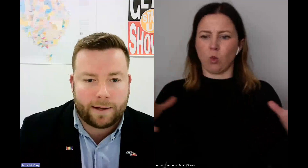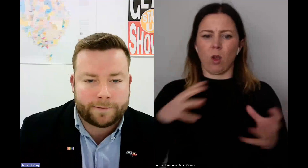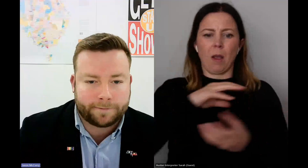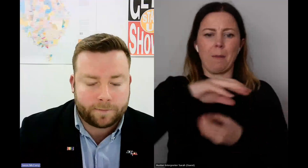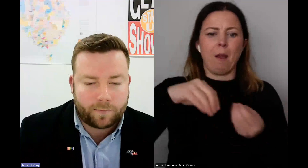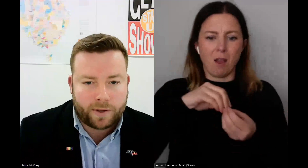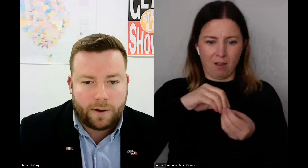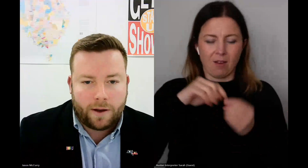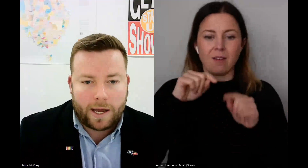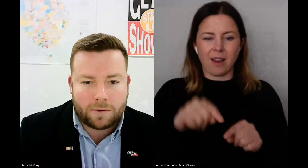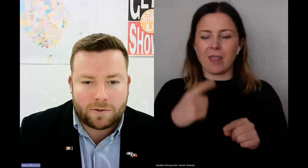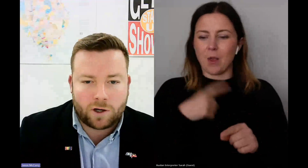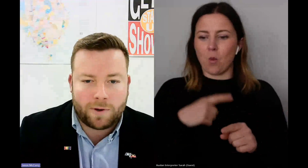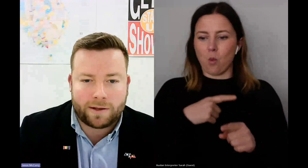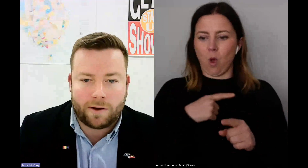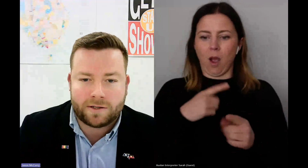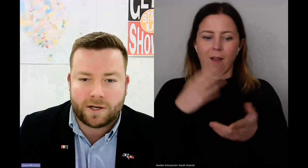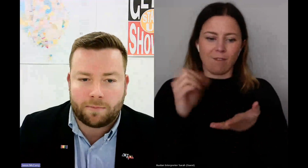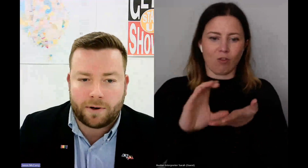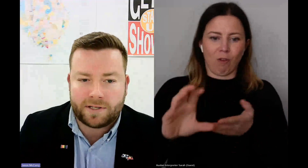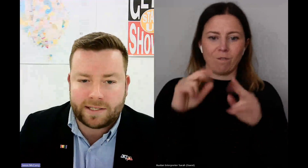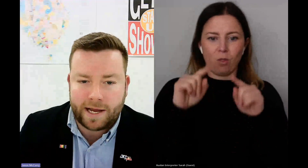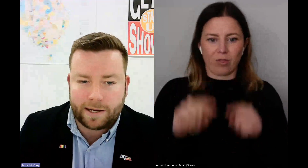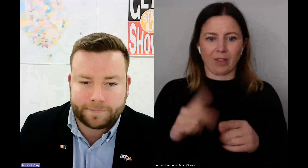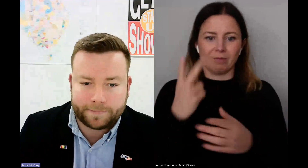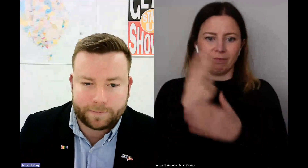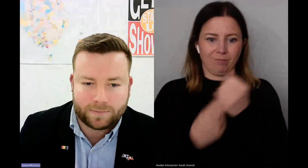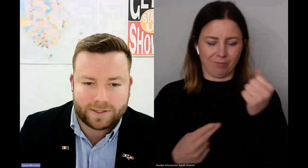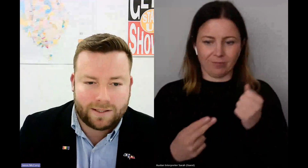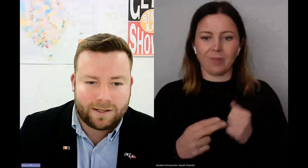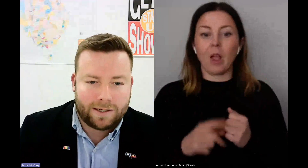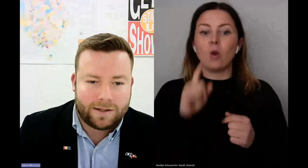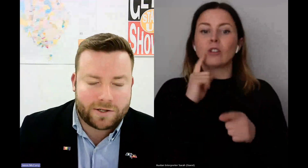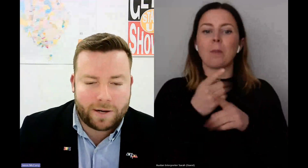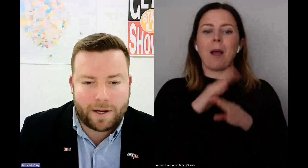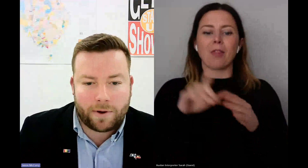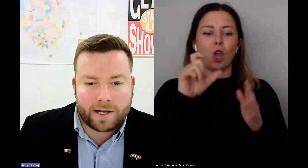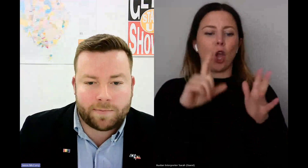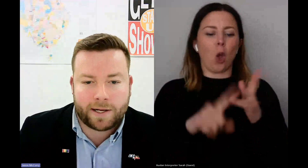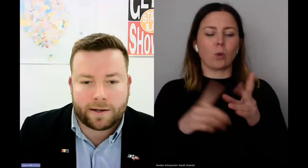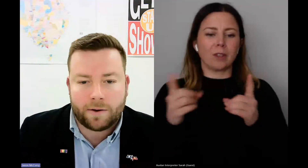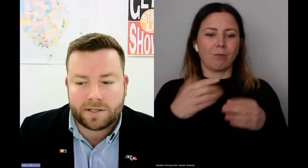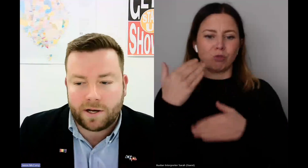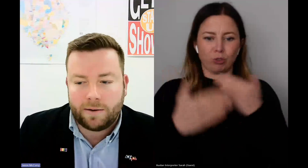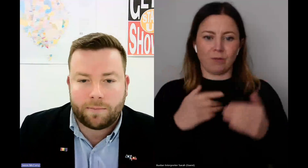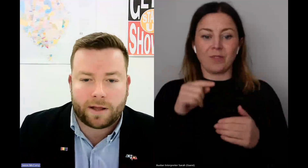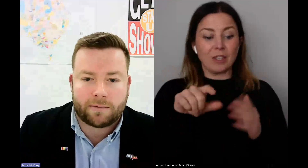about and I'll talk about the codesign process now. The DREAM Network has been co-designed by